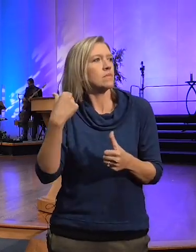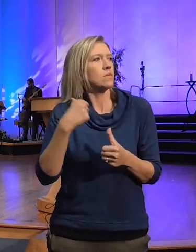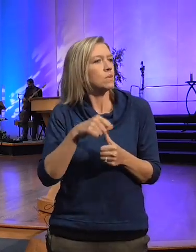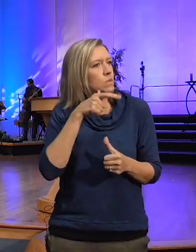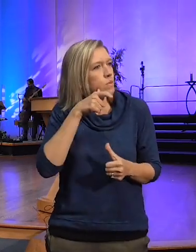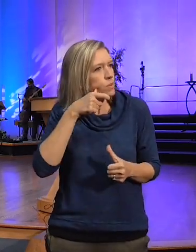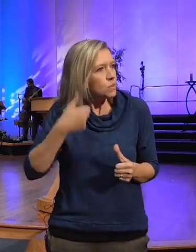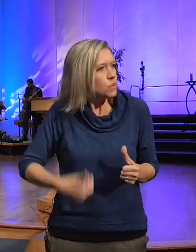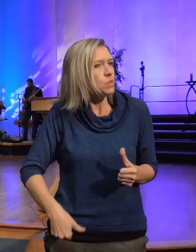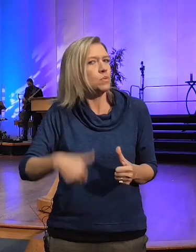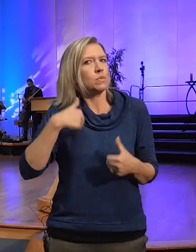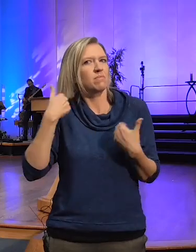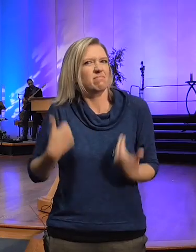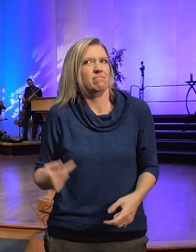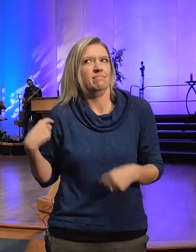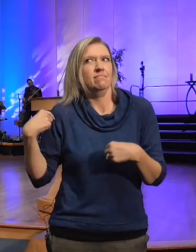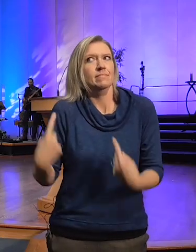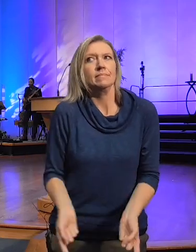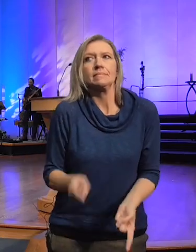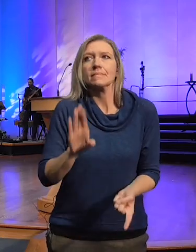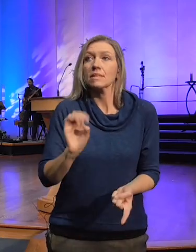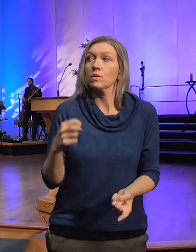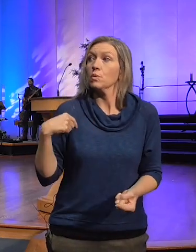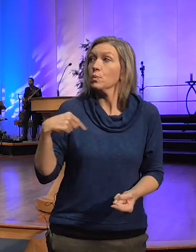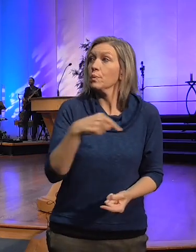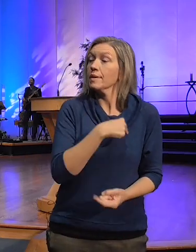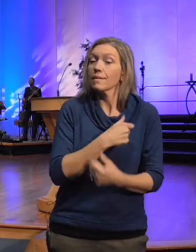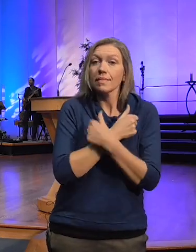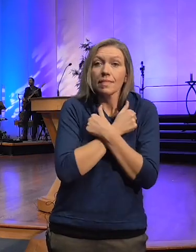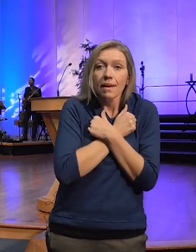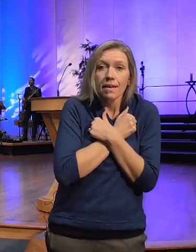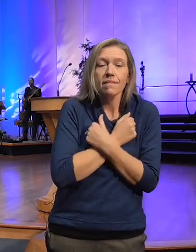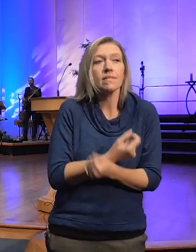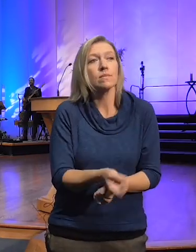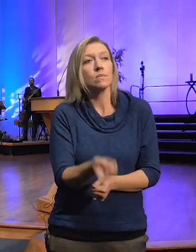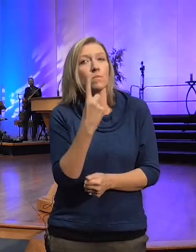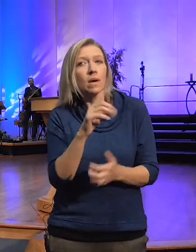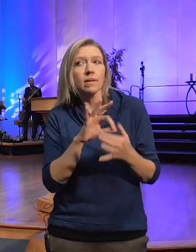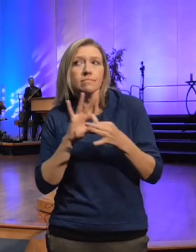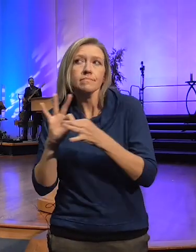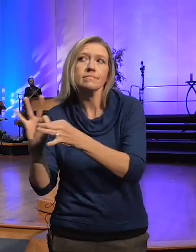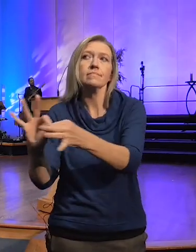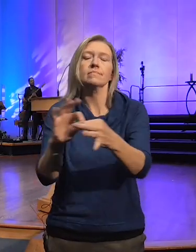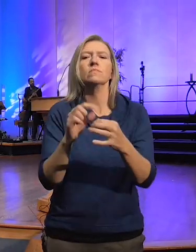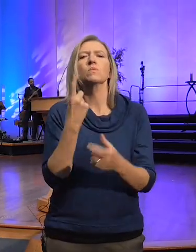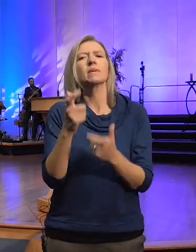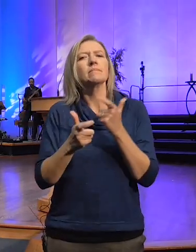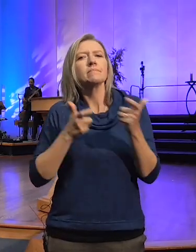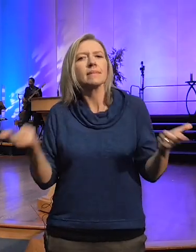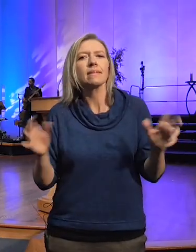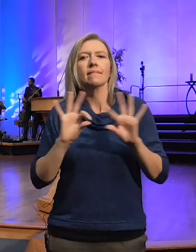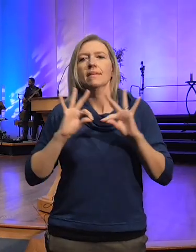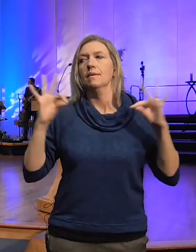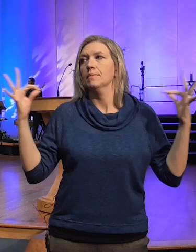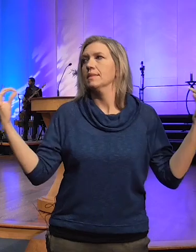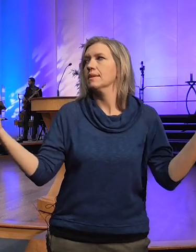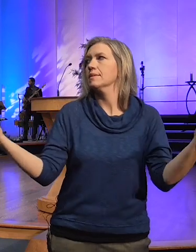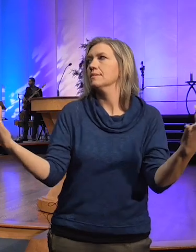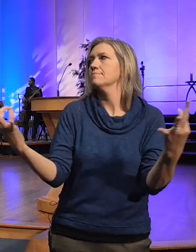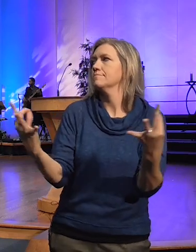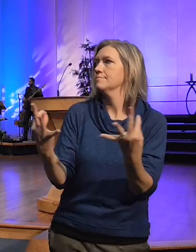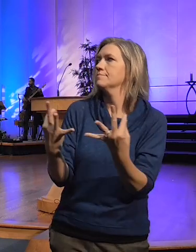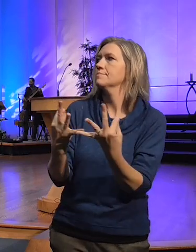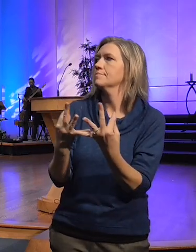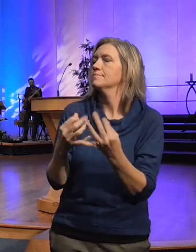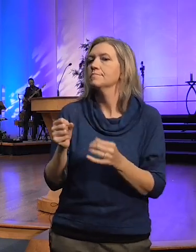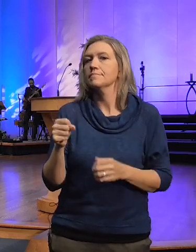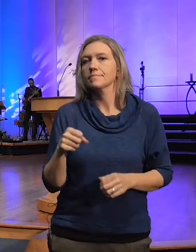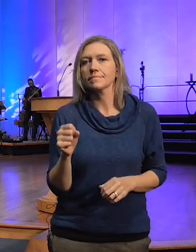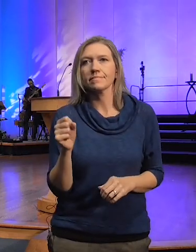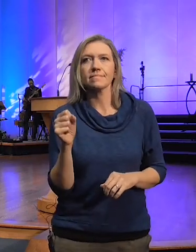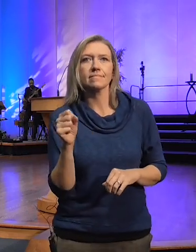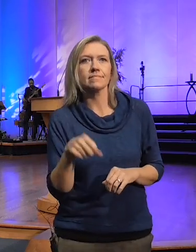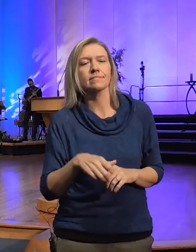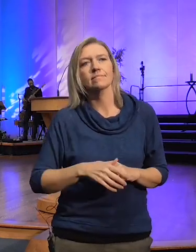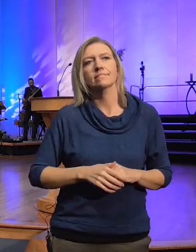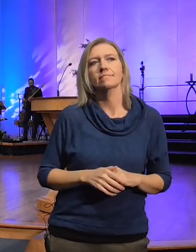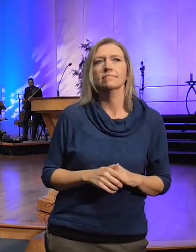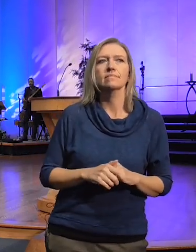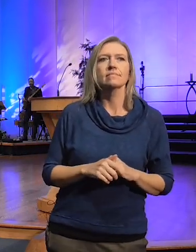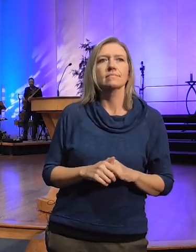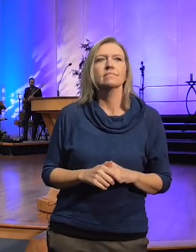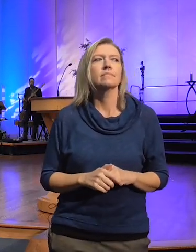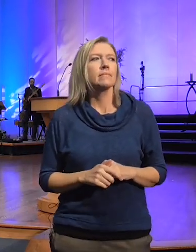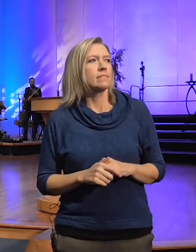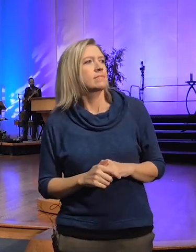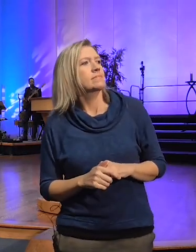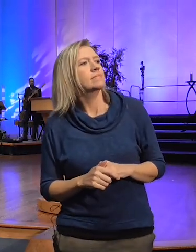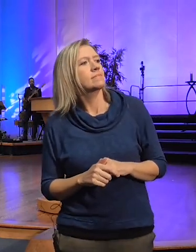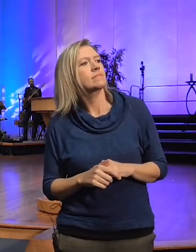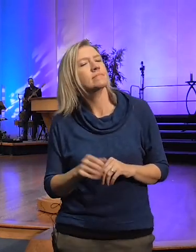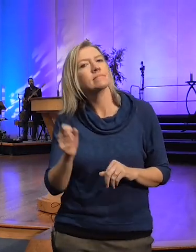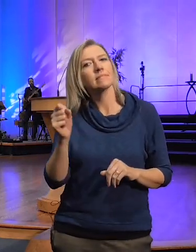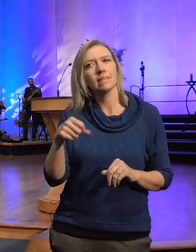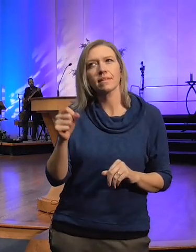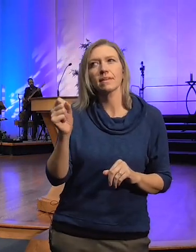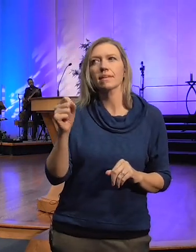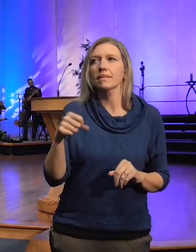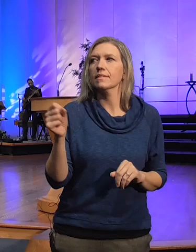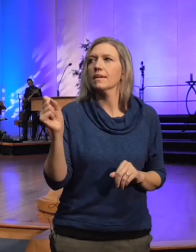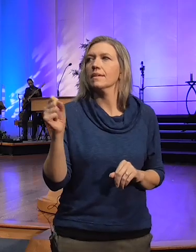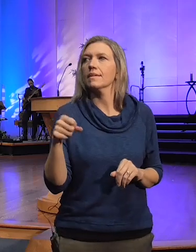we've come to be we are love we are one one big family hey hey yeah yeah hey hey hey yeah one more